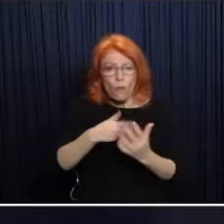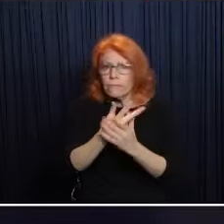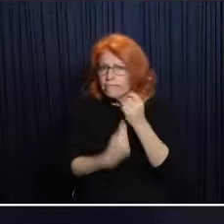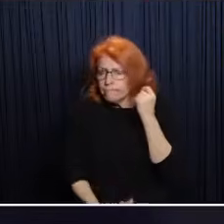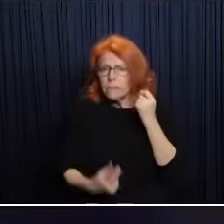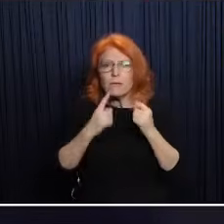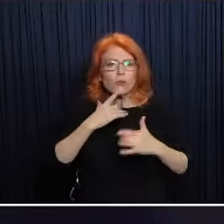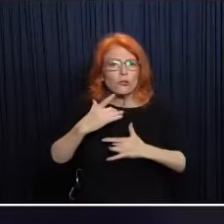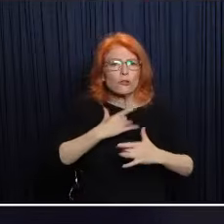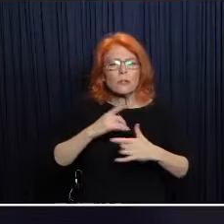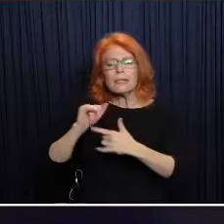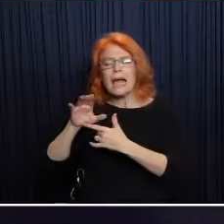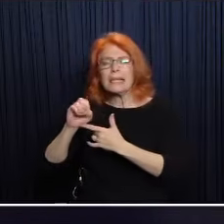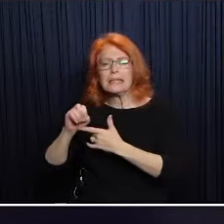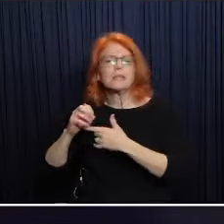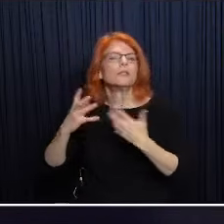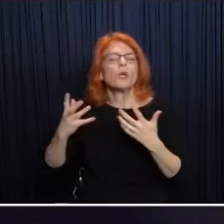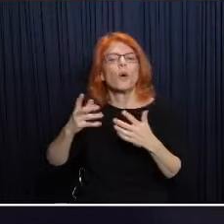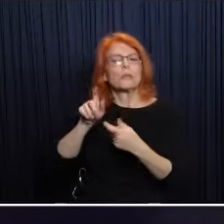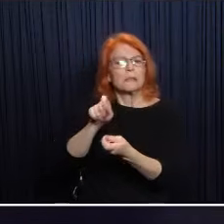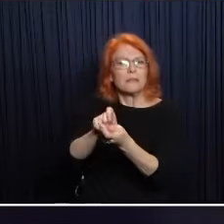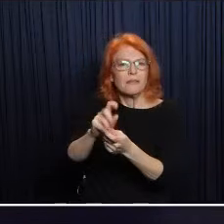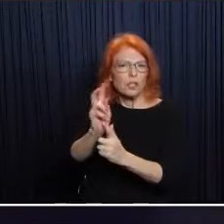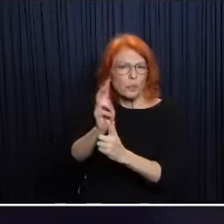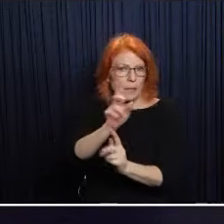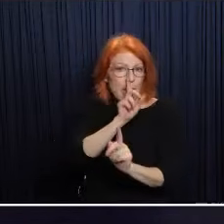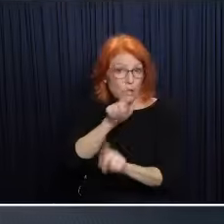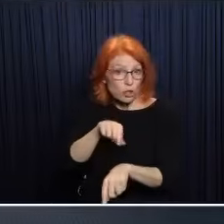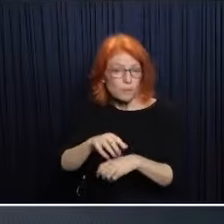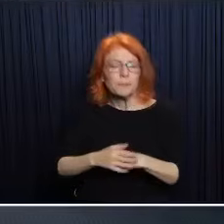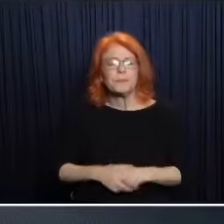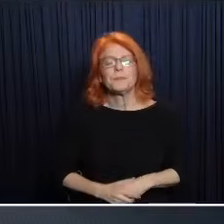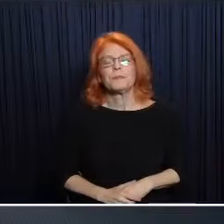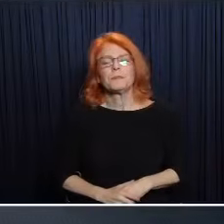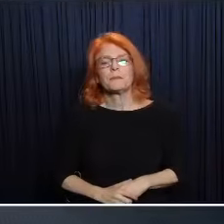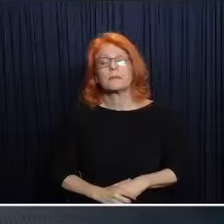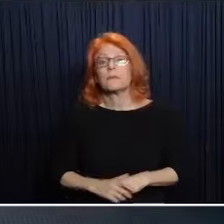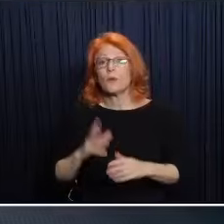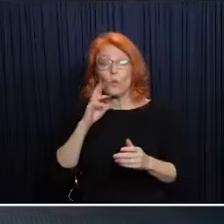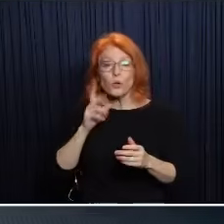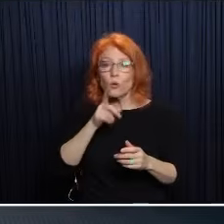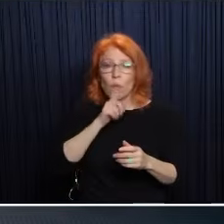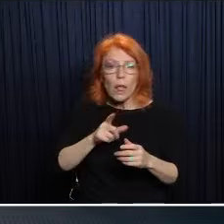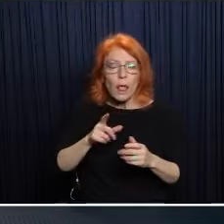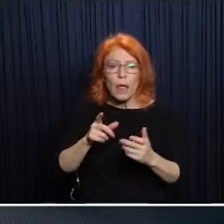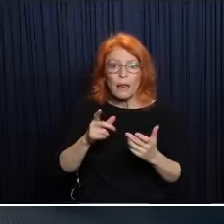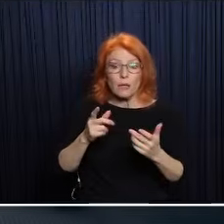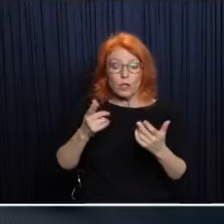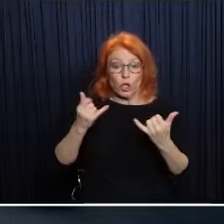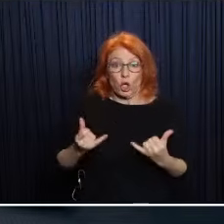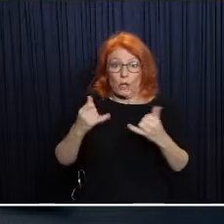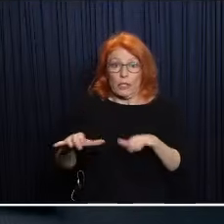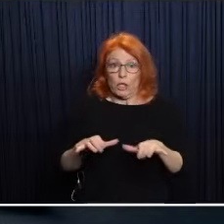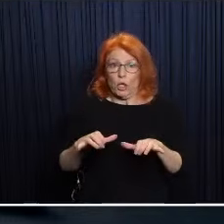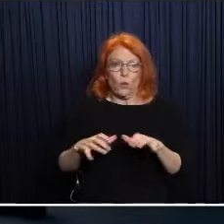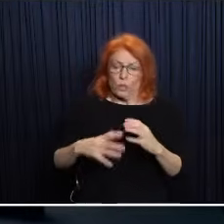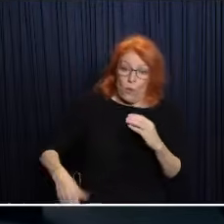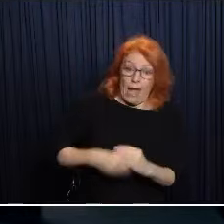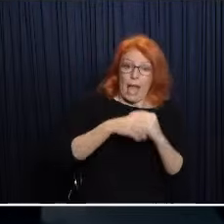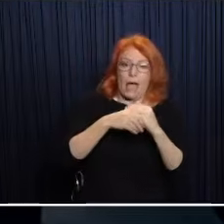CROSSING ILLEGALLY, BUT PEOPLE CONCERNED ABOUT SOME OF THE PRACTICES OF I.C.E. I WANT TO ASK SPECIFICALLY AND A